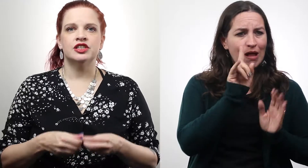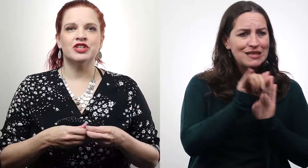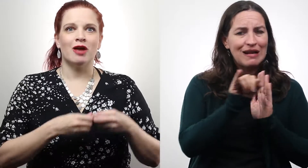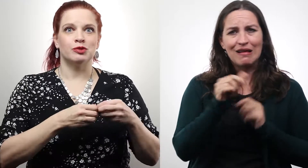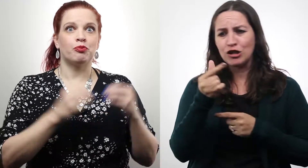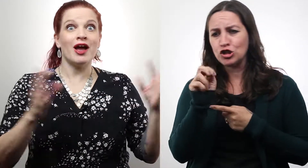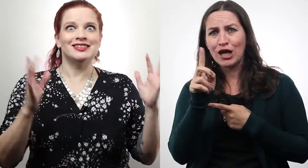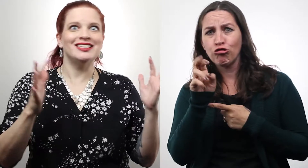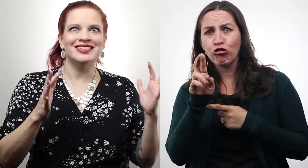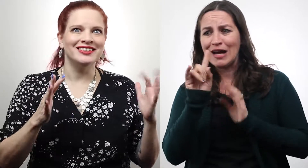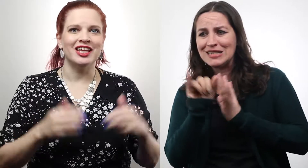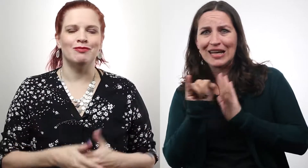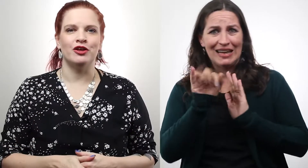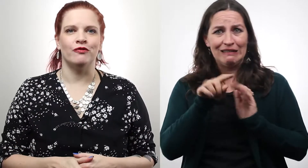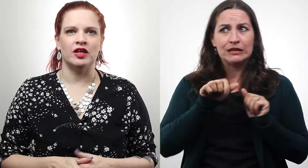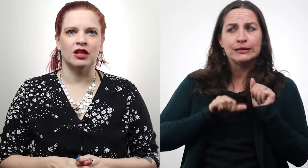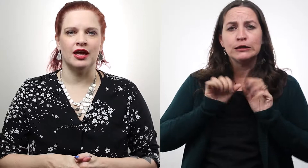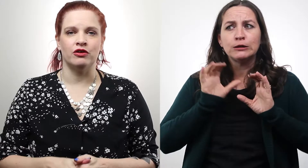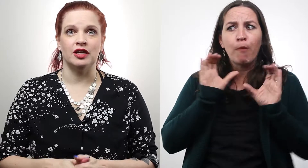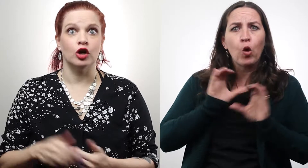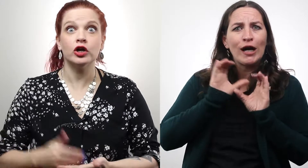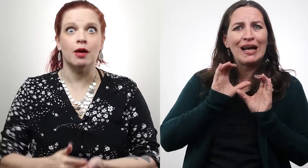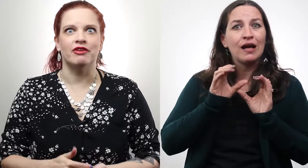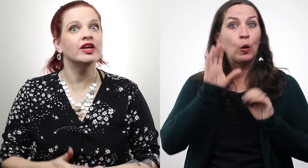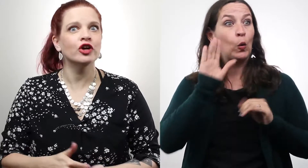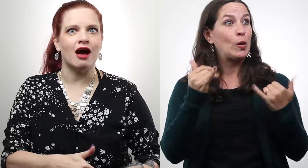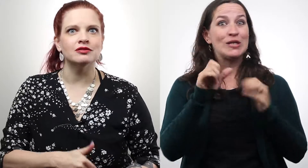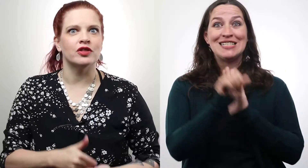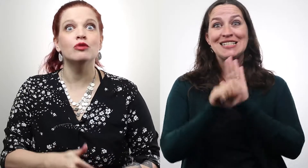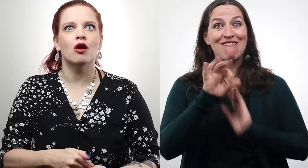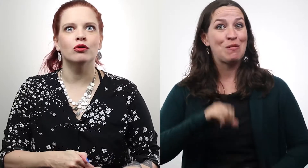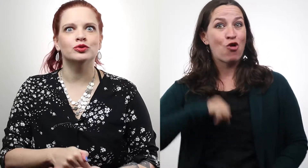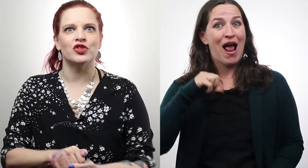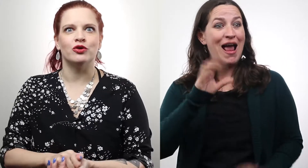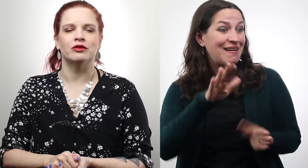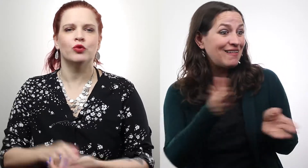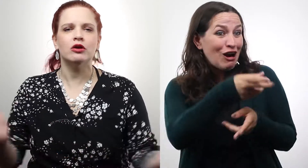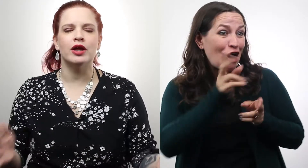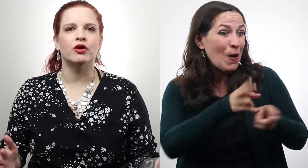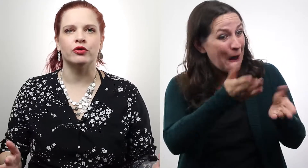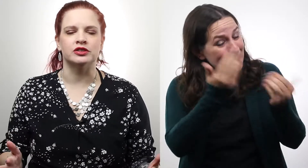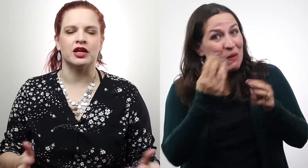sometimes pride season can make you feel like you need to hurry up and figure it out so that you know, so that you can wear a rainbow and so that